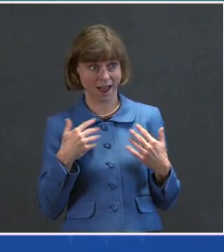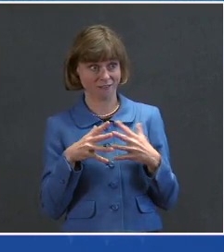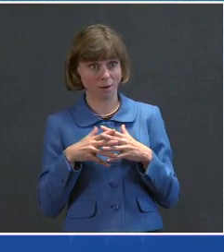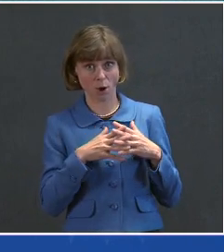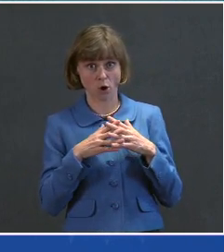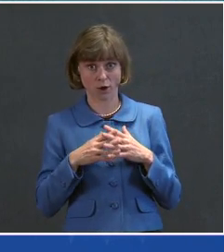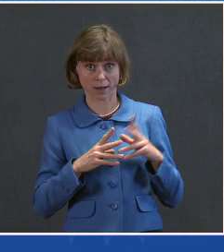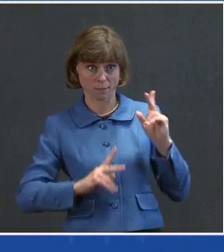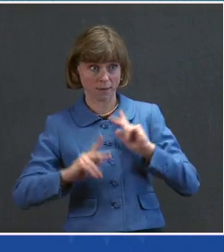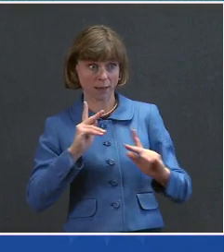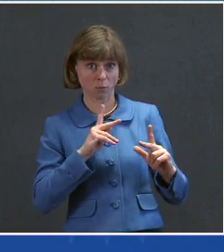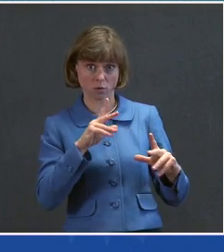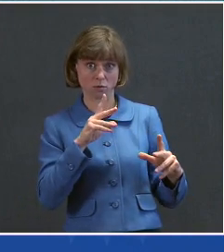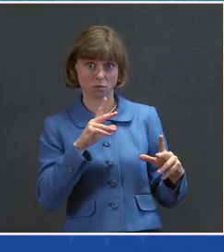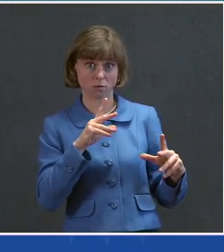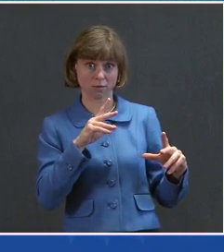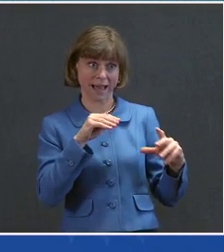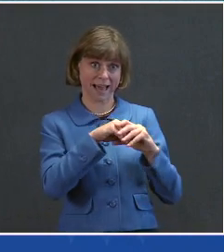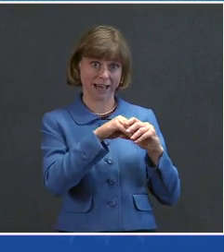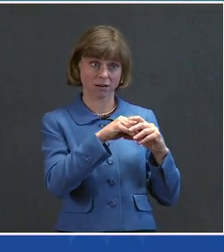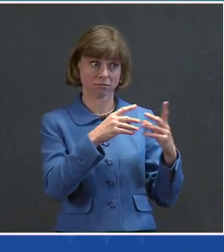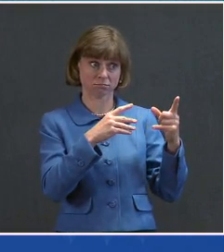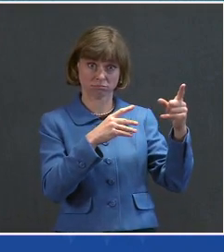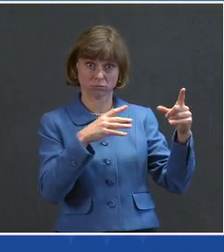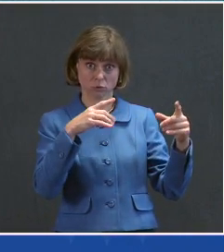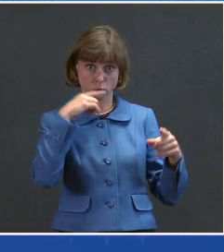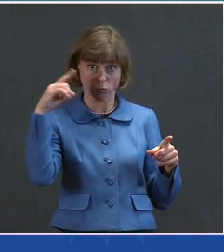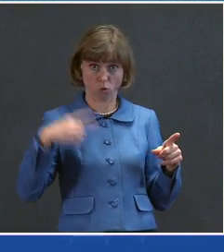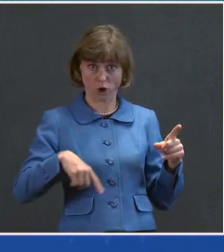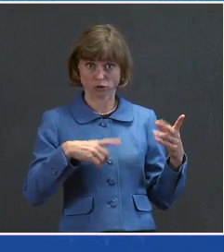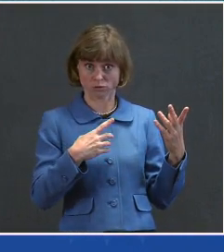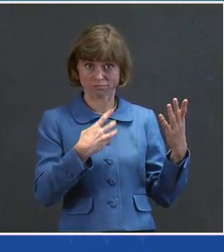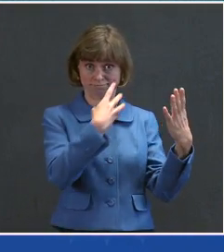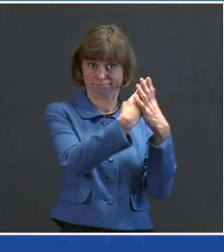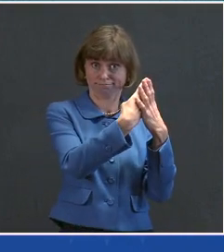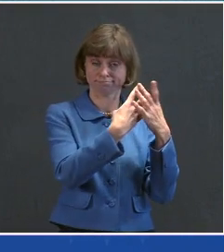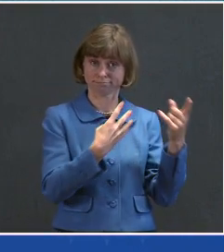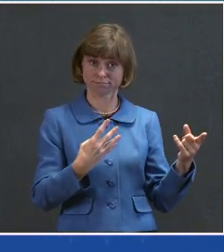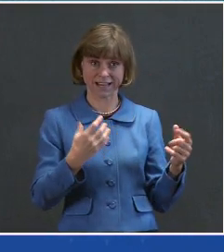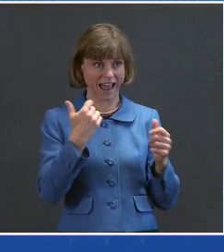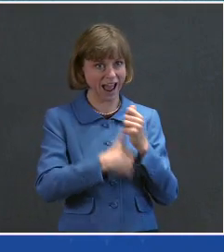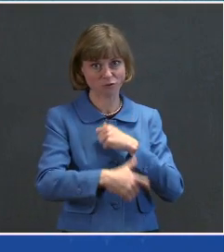at every opportunity and at every level. I would say that, as I noted earlier,